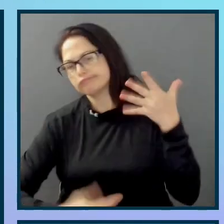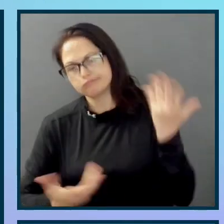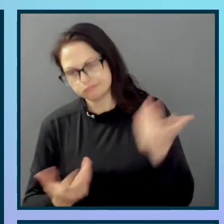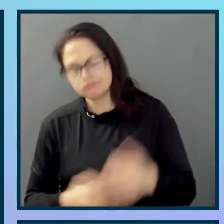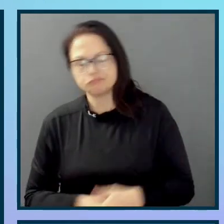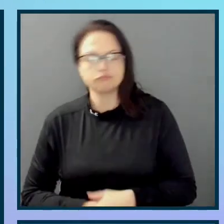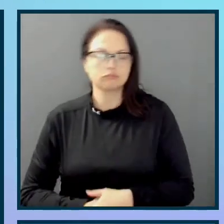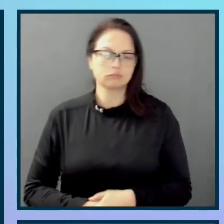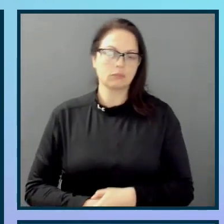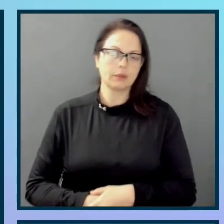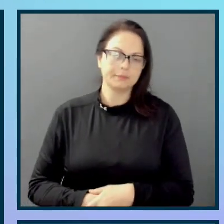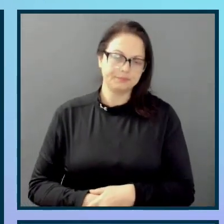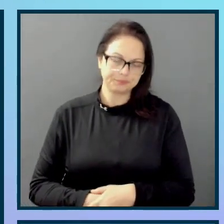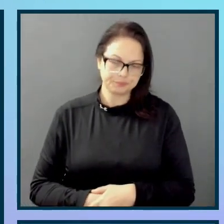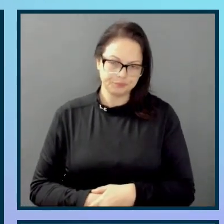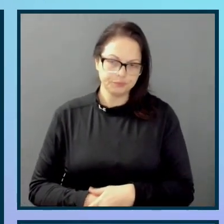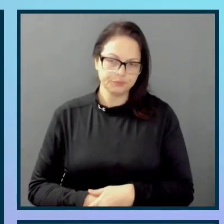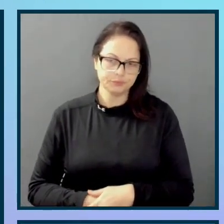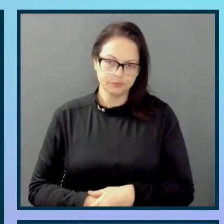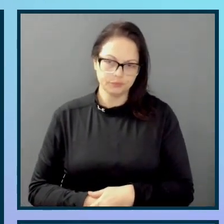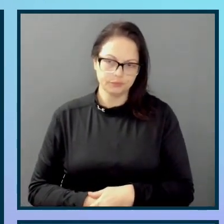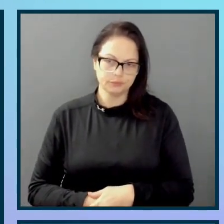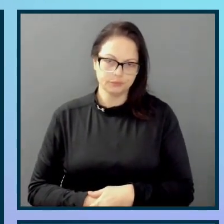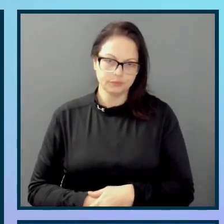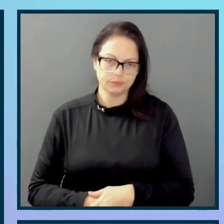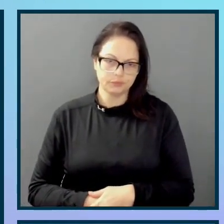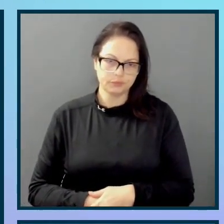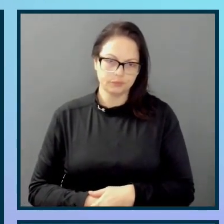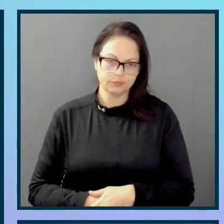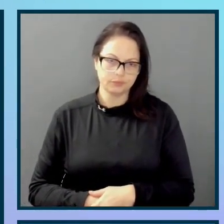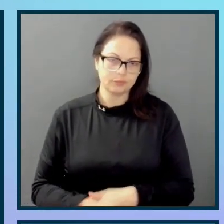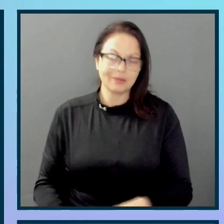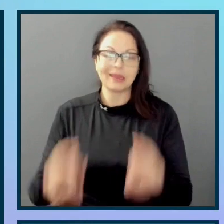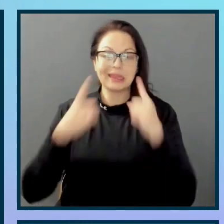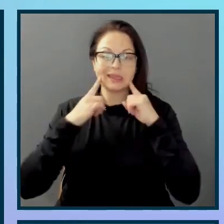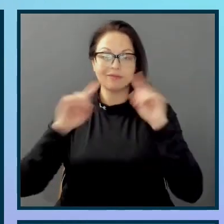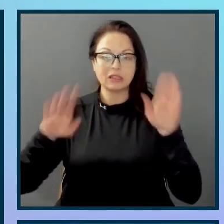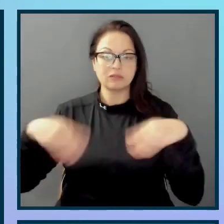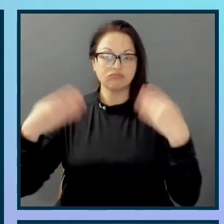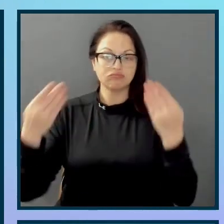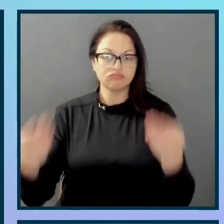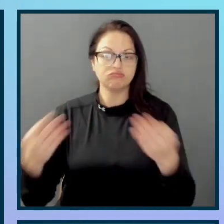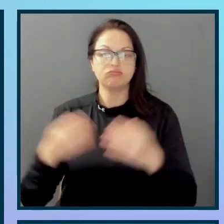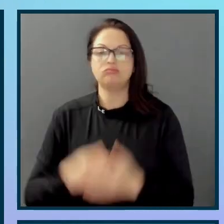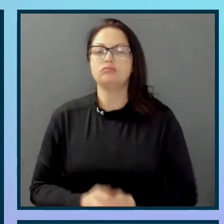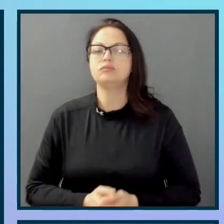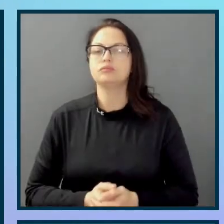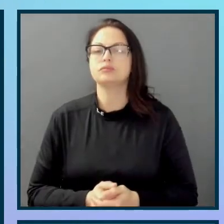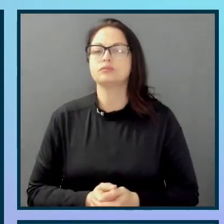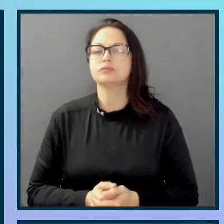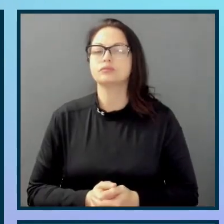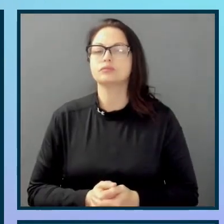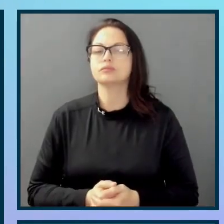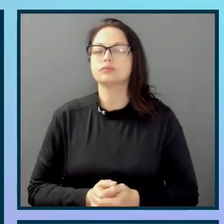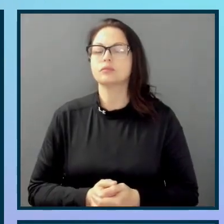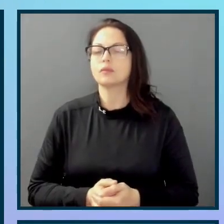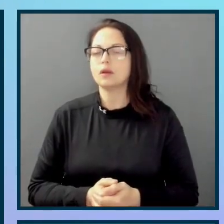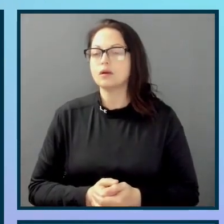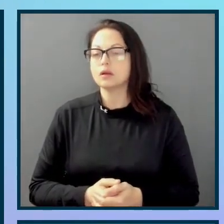So moving on to the effective delivery. These three practices are really important. And perhaps, the most important,